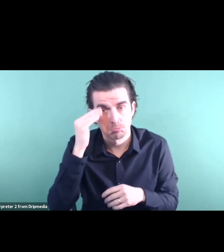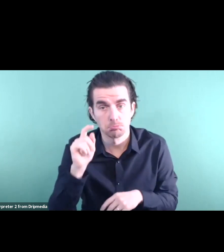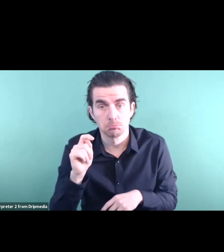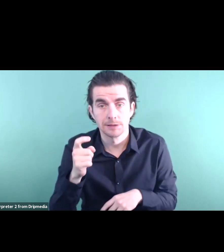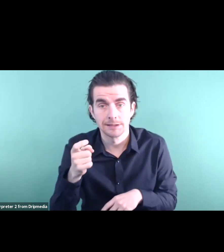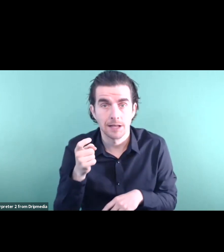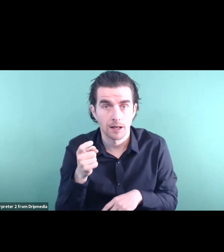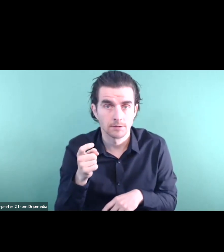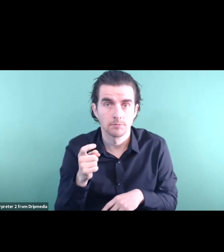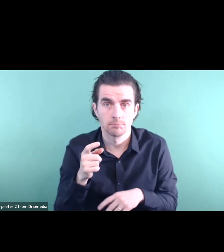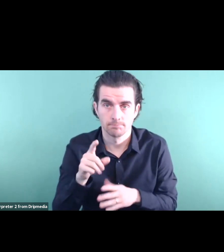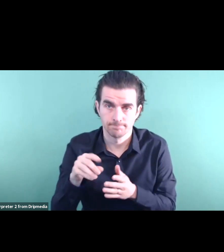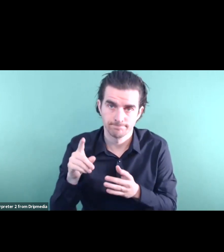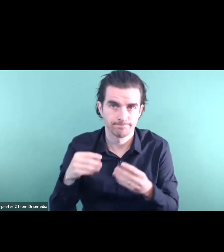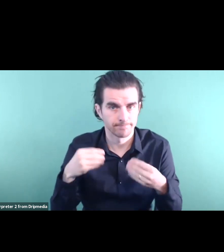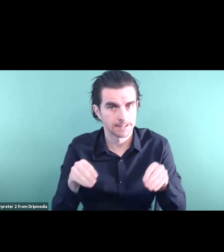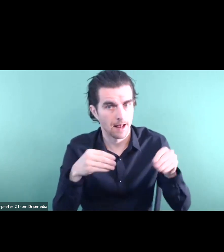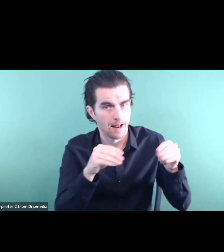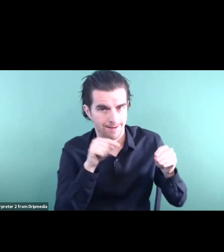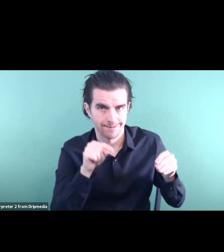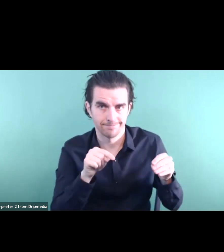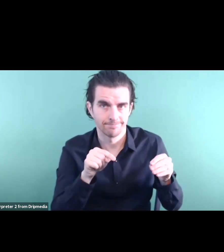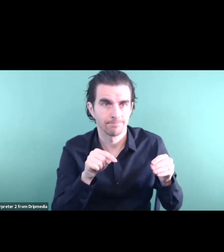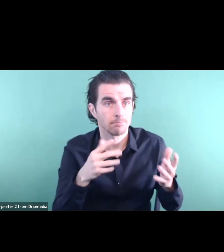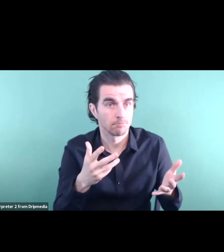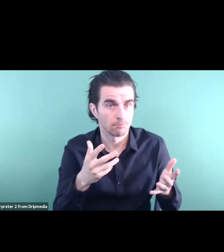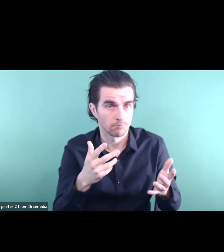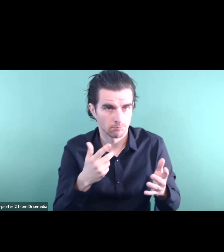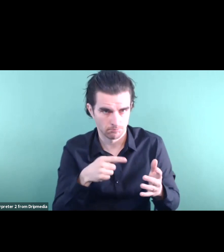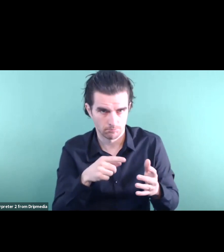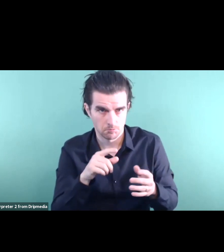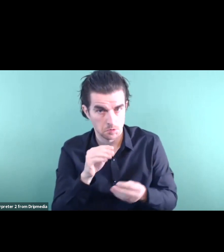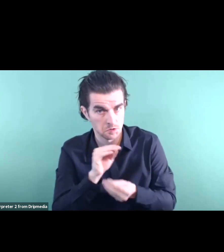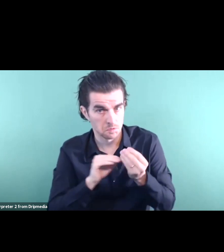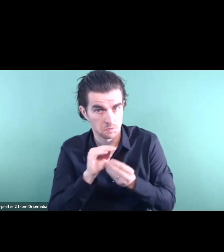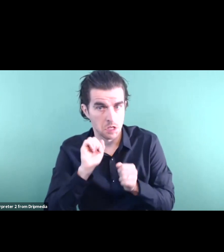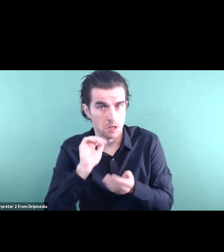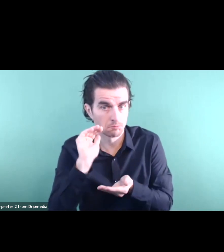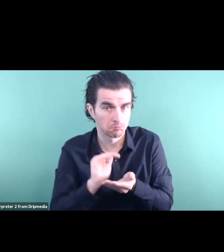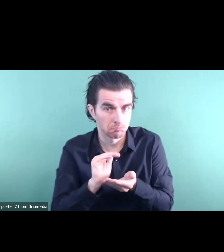to persons with disabilities in their livelihood activities because they face some of those extra